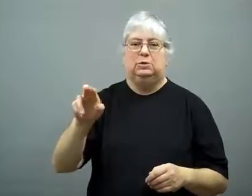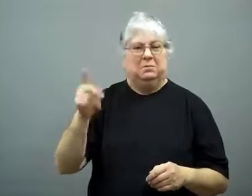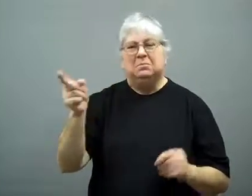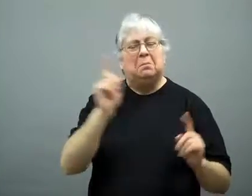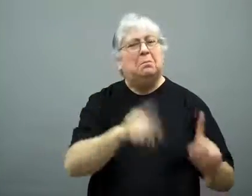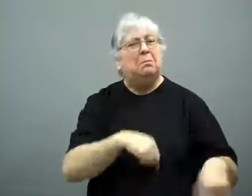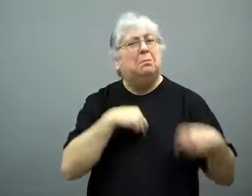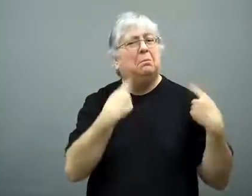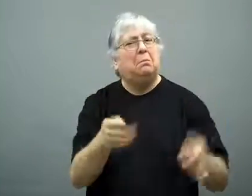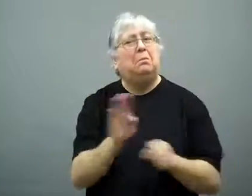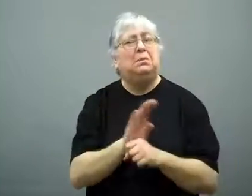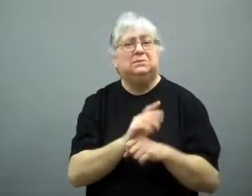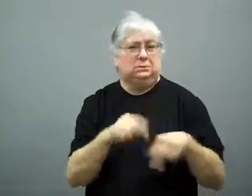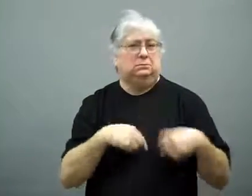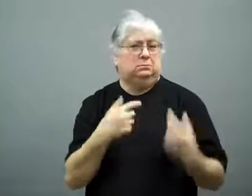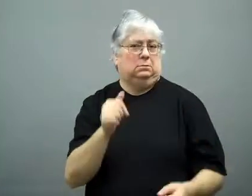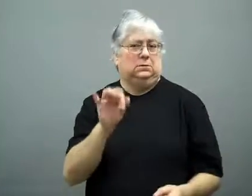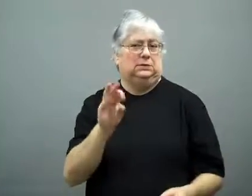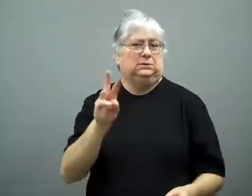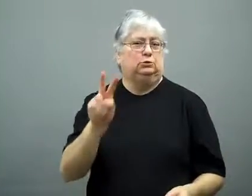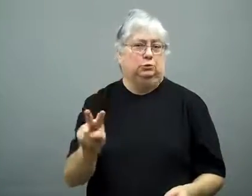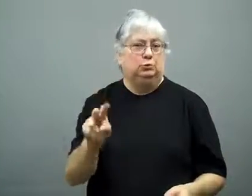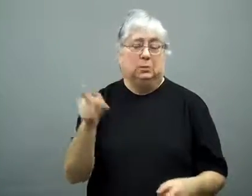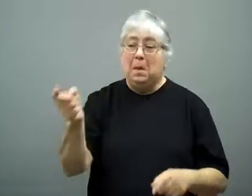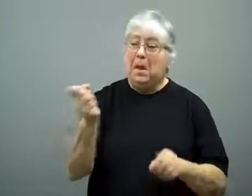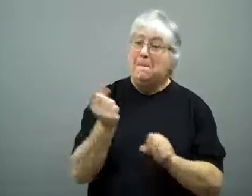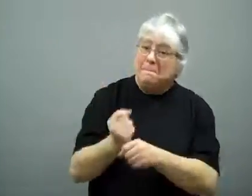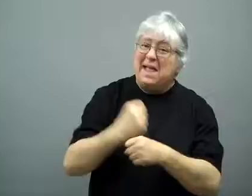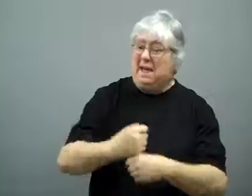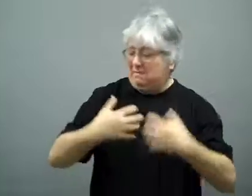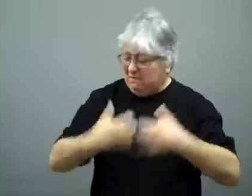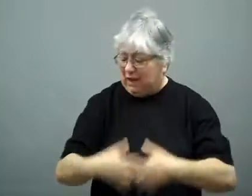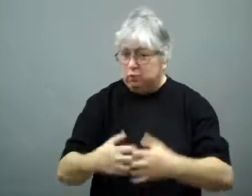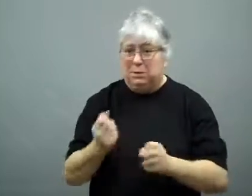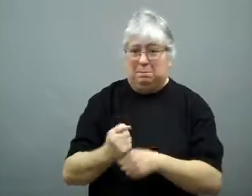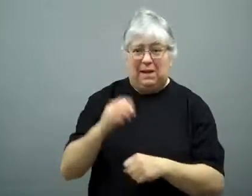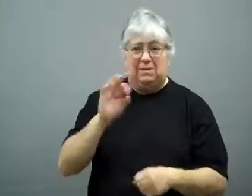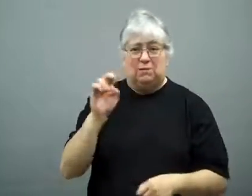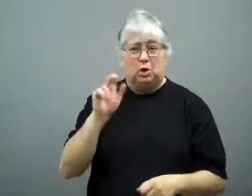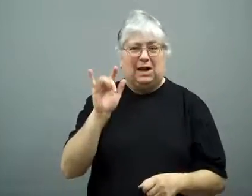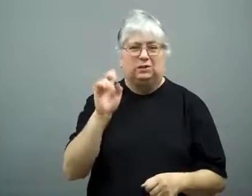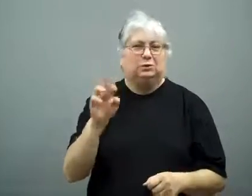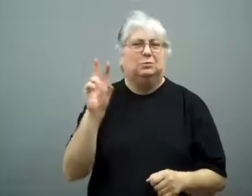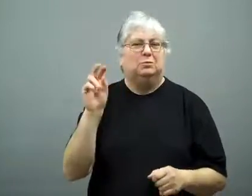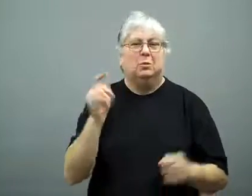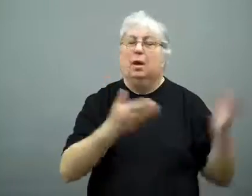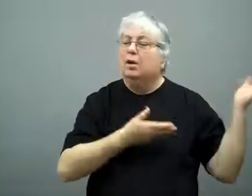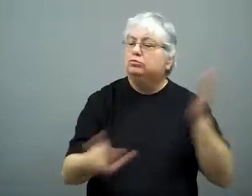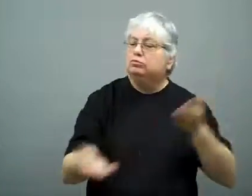It's been in business since 1962. It doesn't actually manufacture fertilizer.